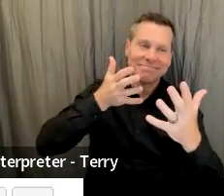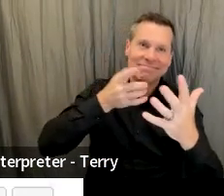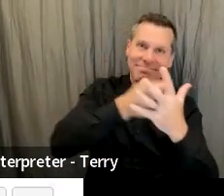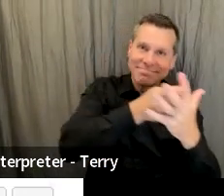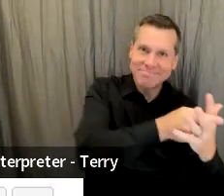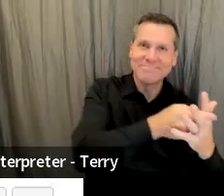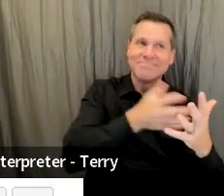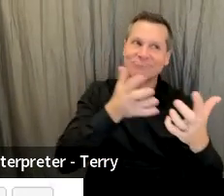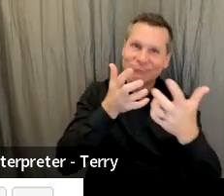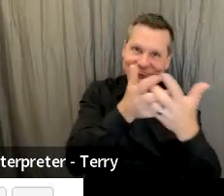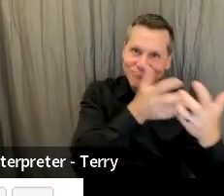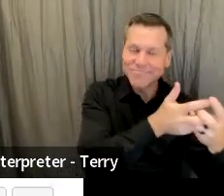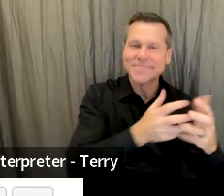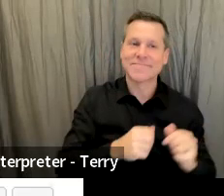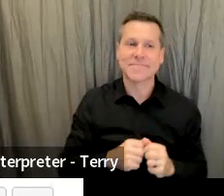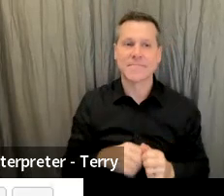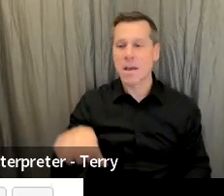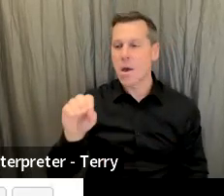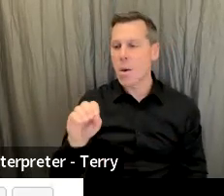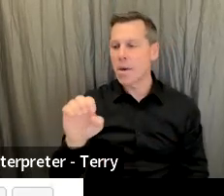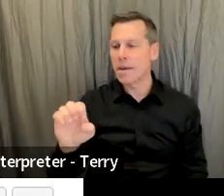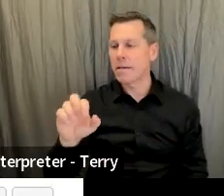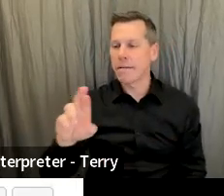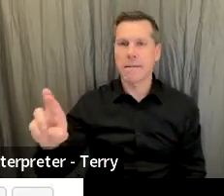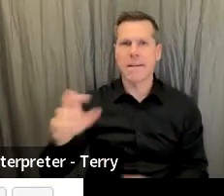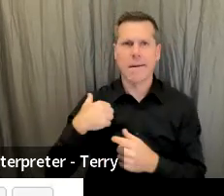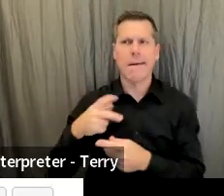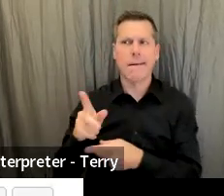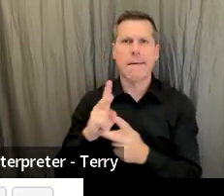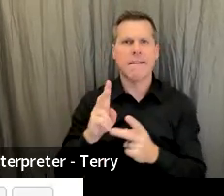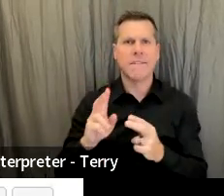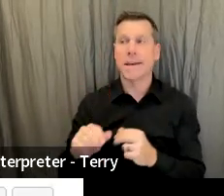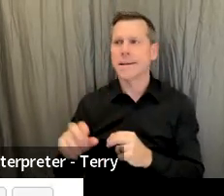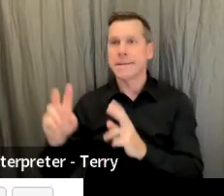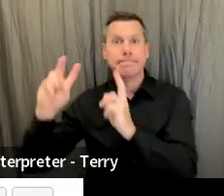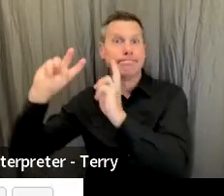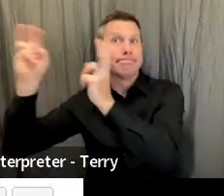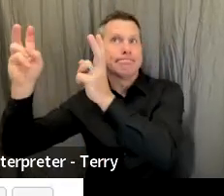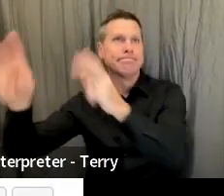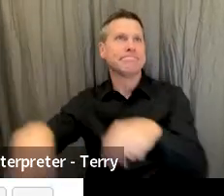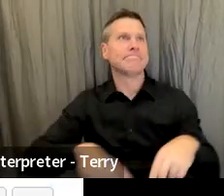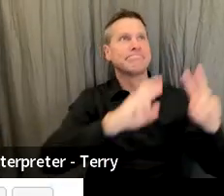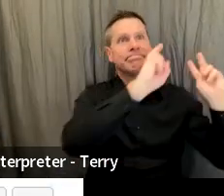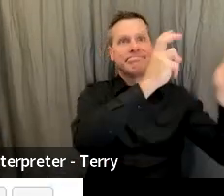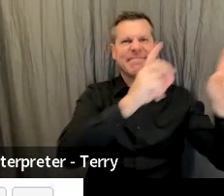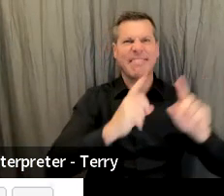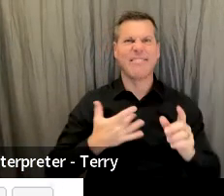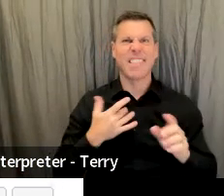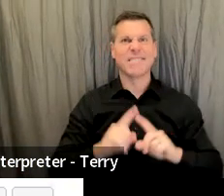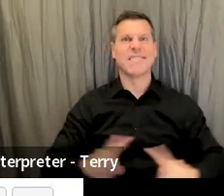some, some very different categories and I thought these were two different ways. They had very different sets of information, right? How to deliver instruction versus